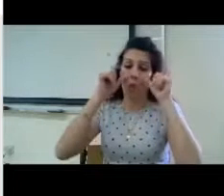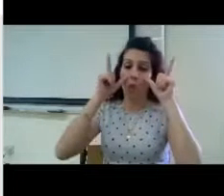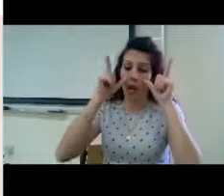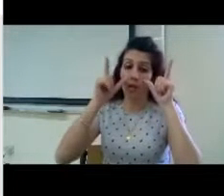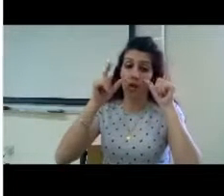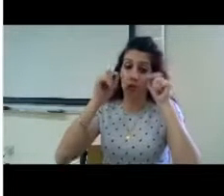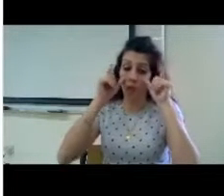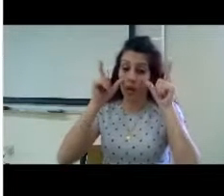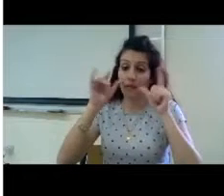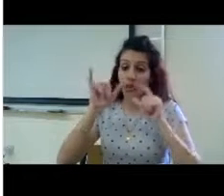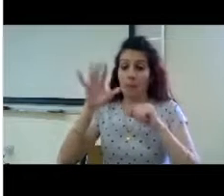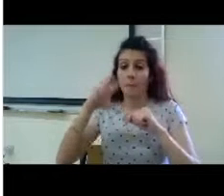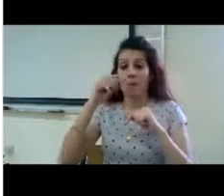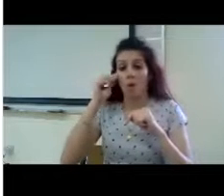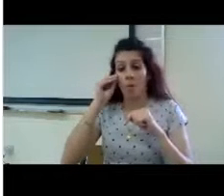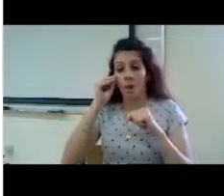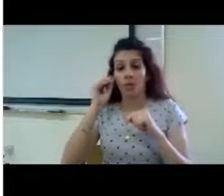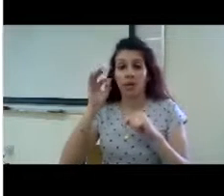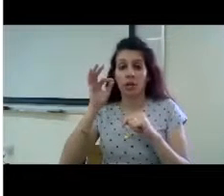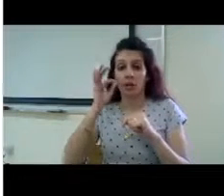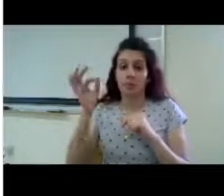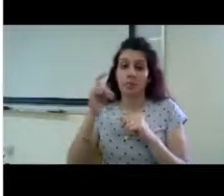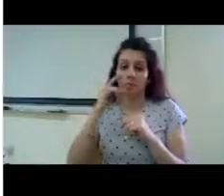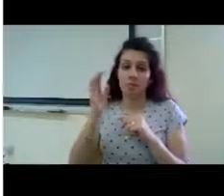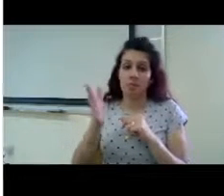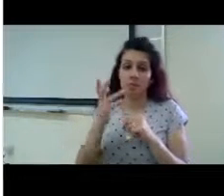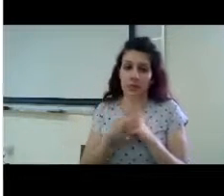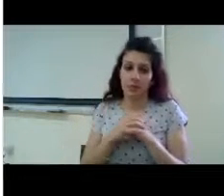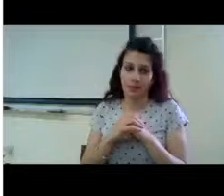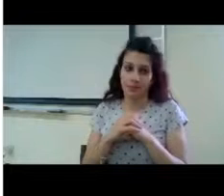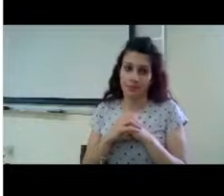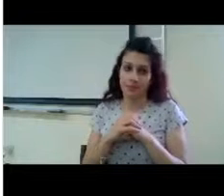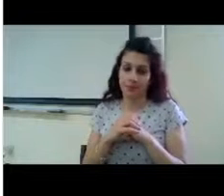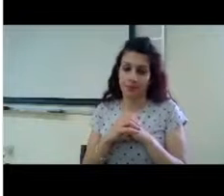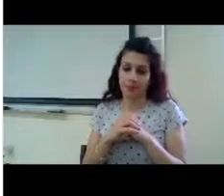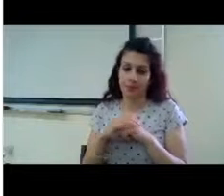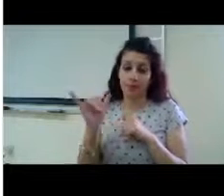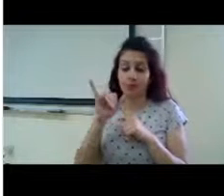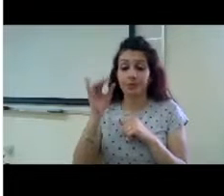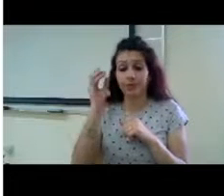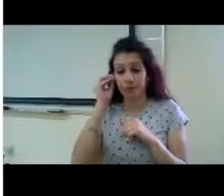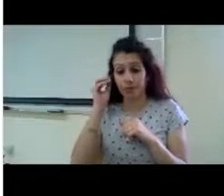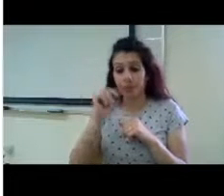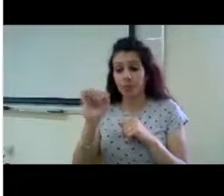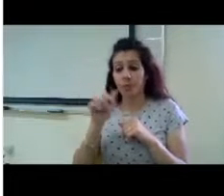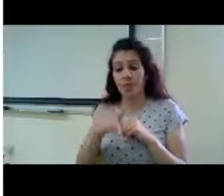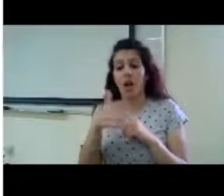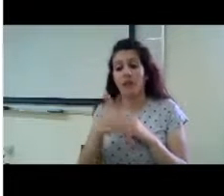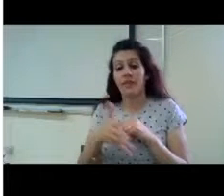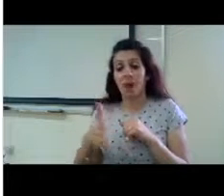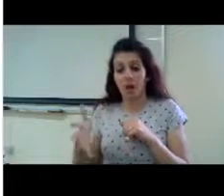support groups so new normal has meant that we've gone from face-to-face to a